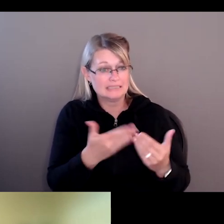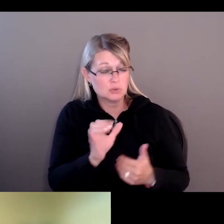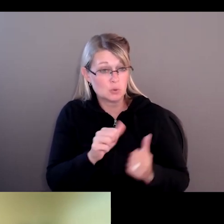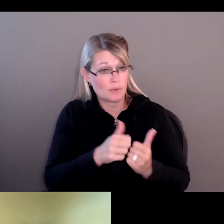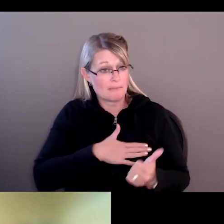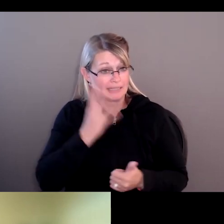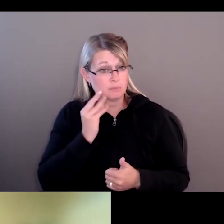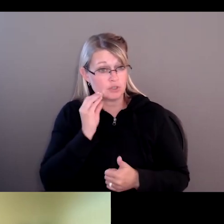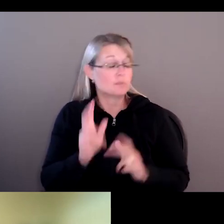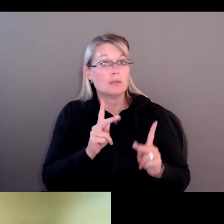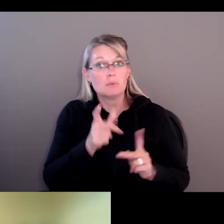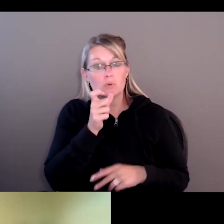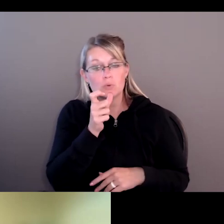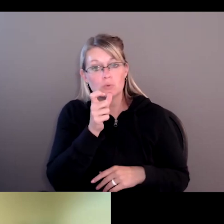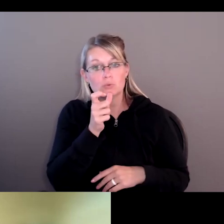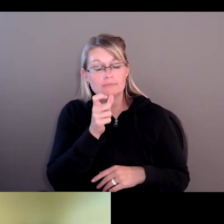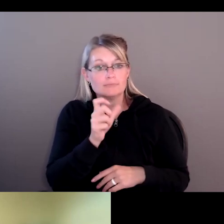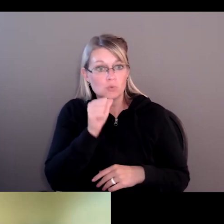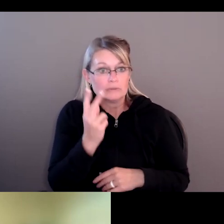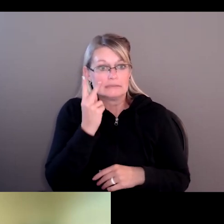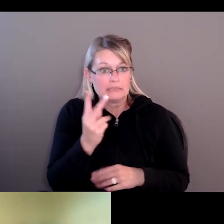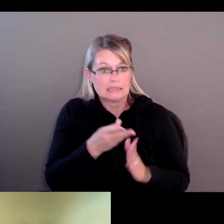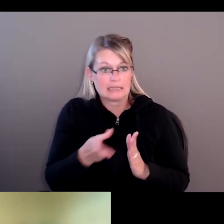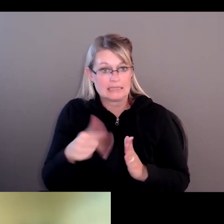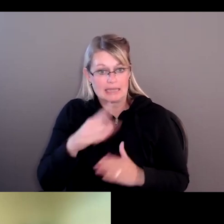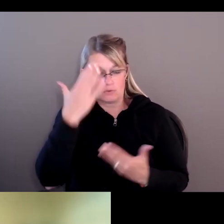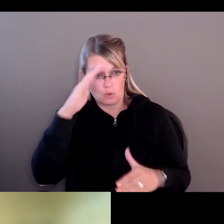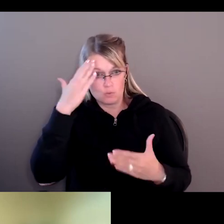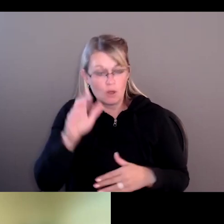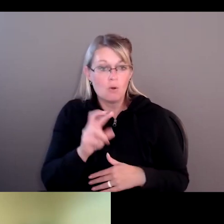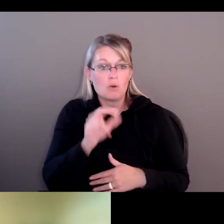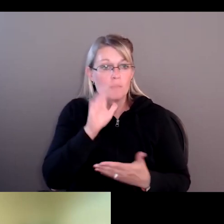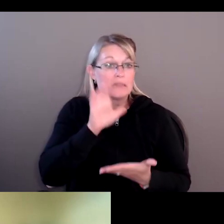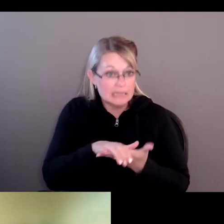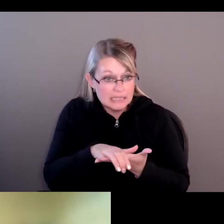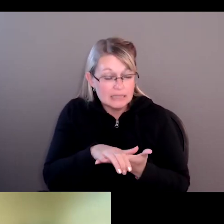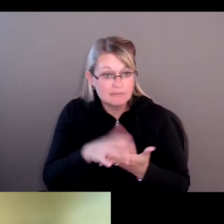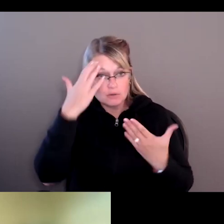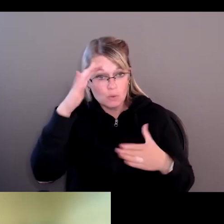Folks that don't see what they don't know, or don't believe that they don't know something,